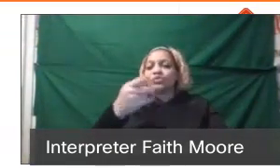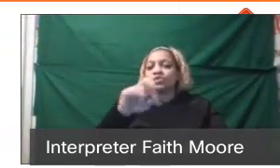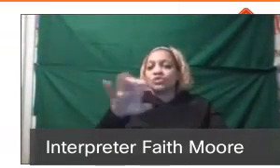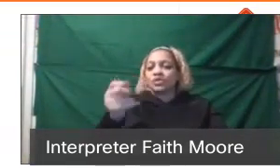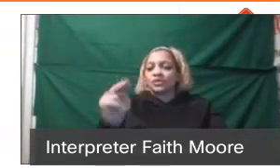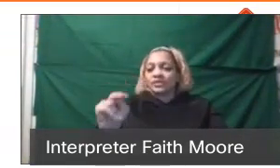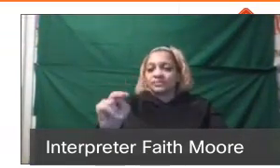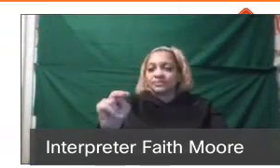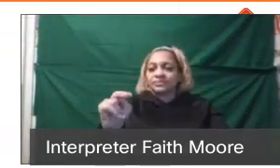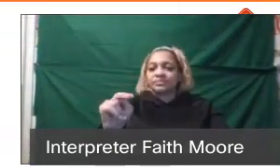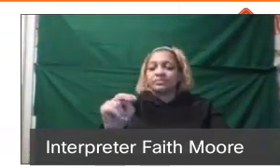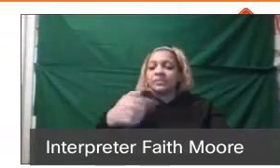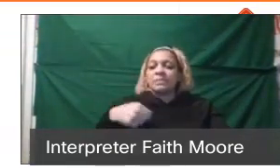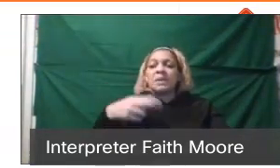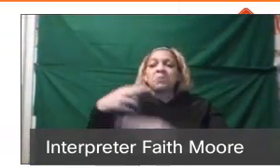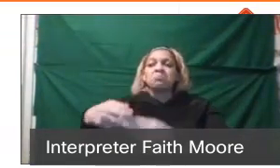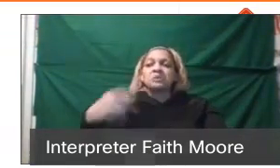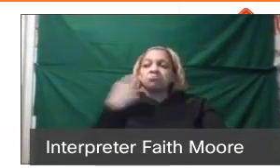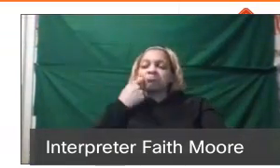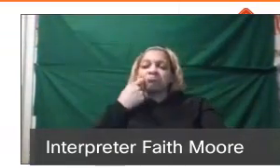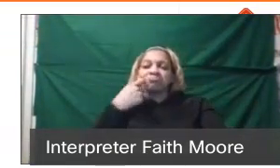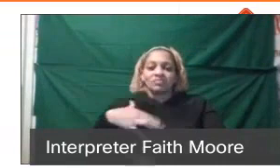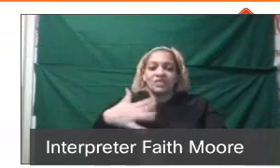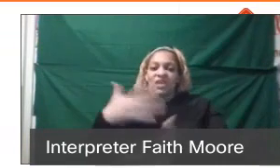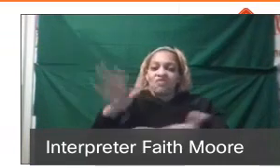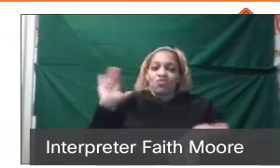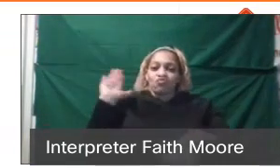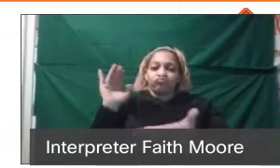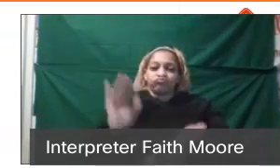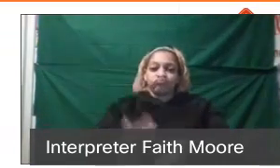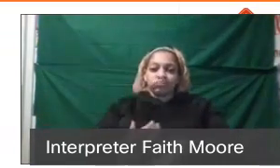I I mentioned that we have a reduction in parking spaces elsewhere in the project.